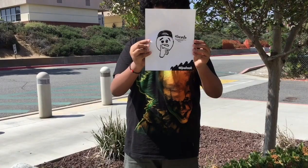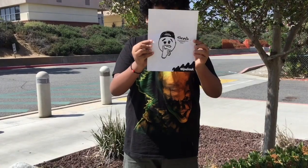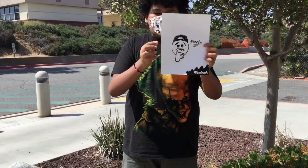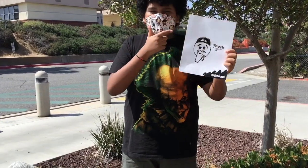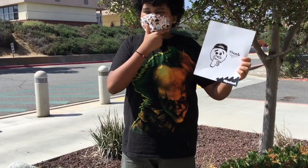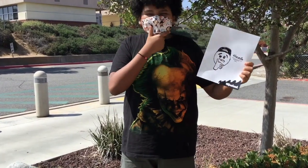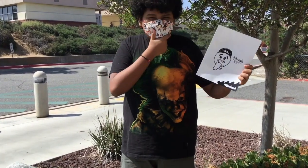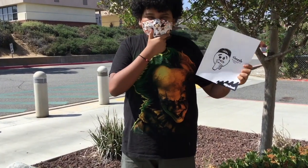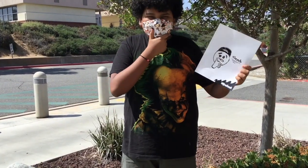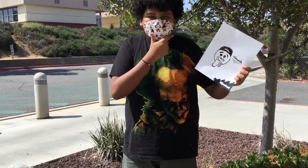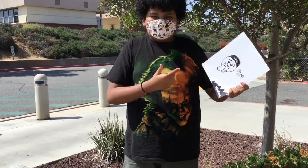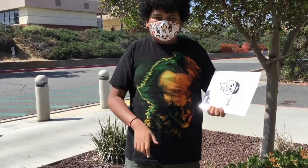It's going to be an artist.